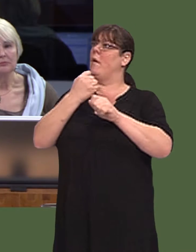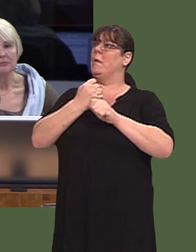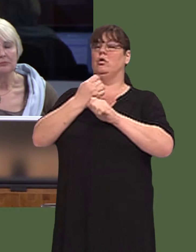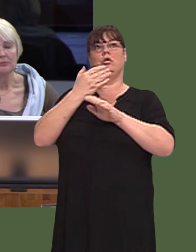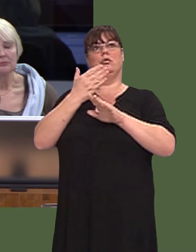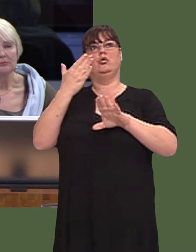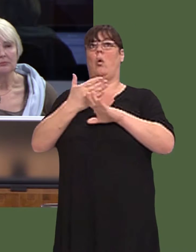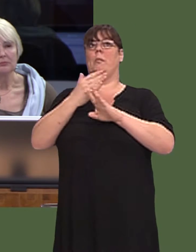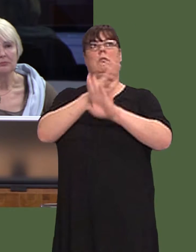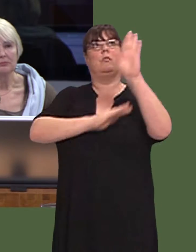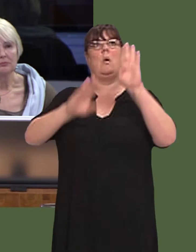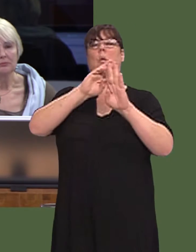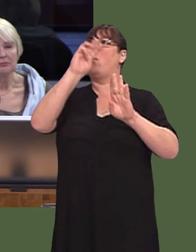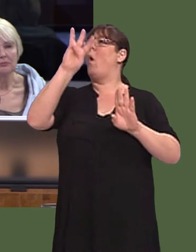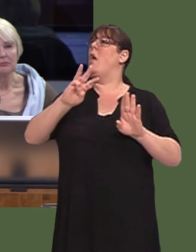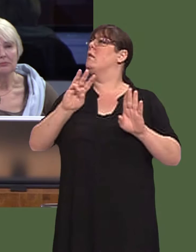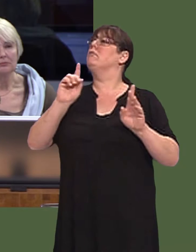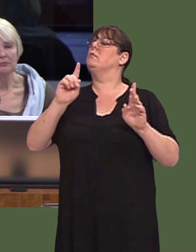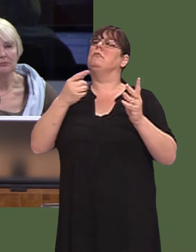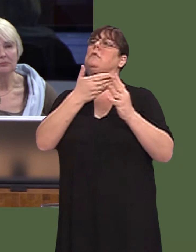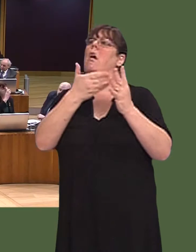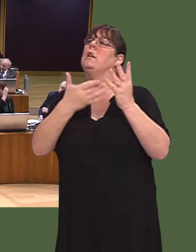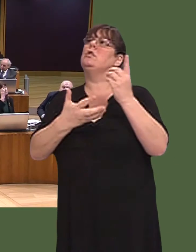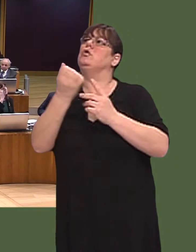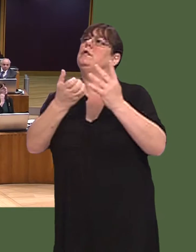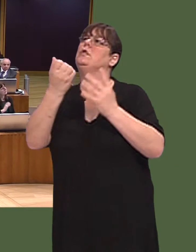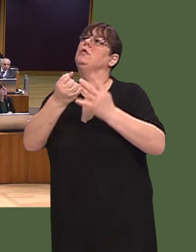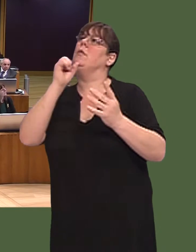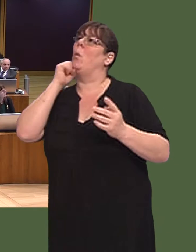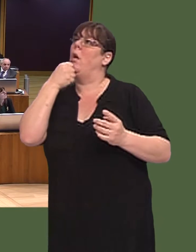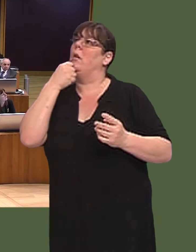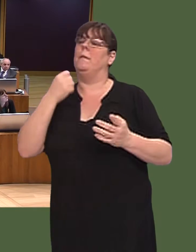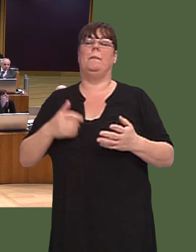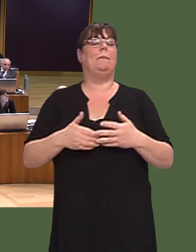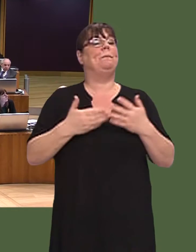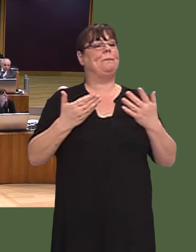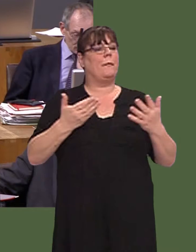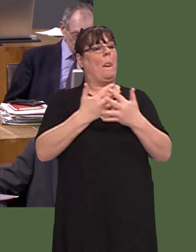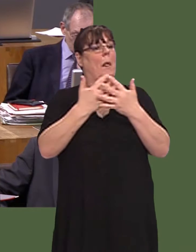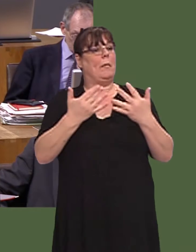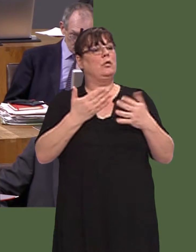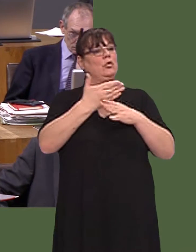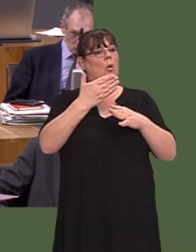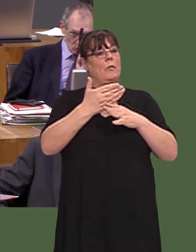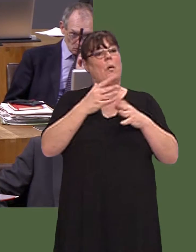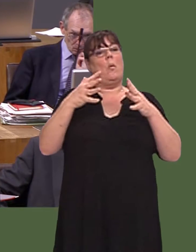jobs across the country, are you on course to reach those targets? Carwyn Jones: In terms of the number of jobs, the total number of jobs will be 40 in the